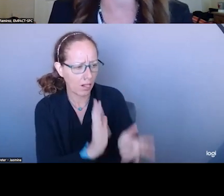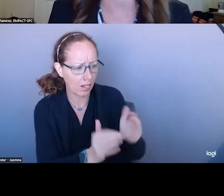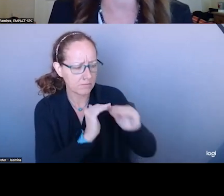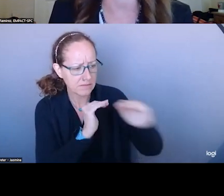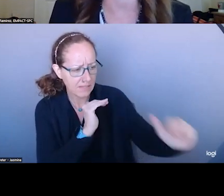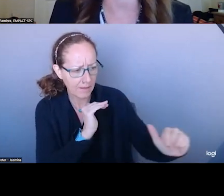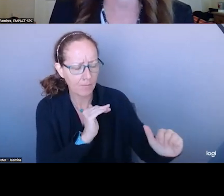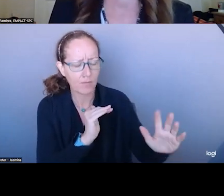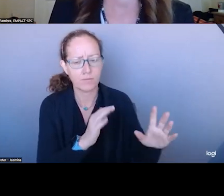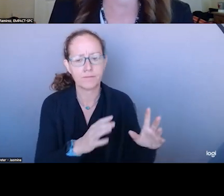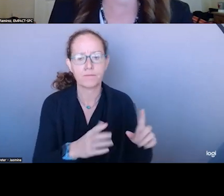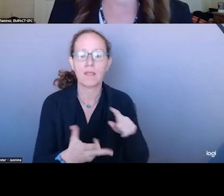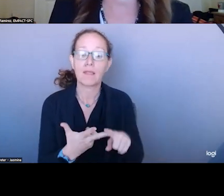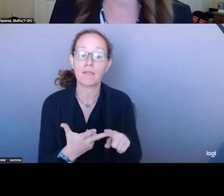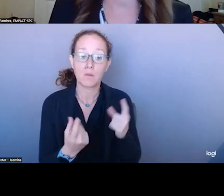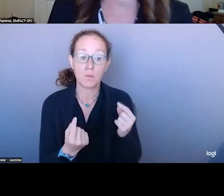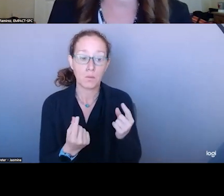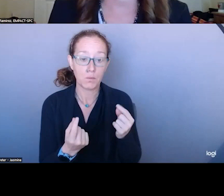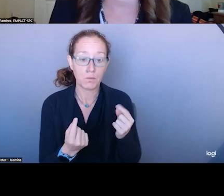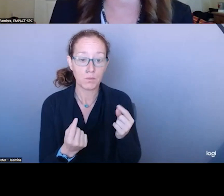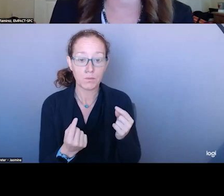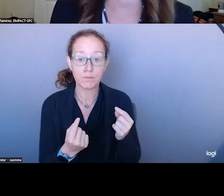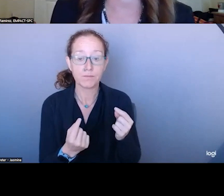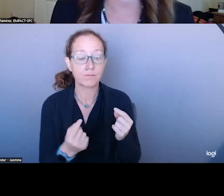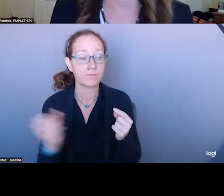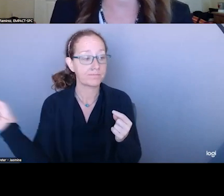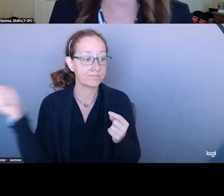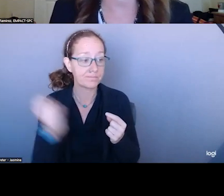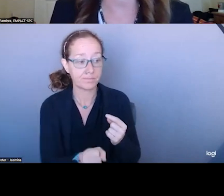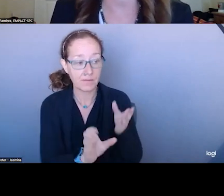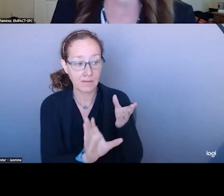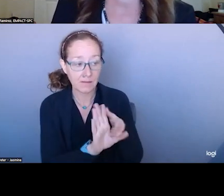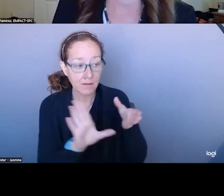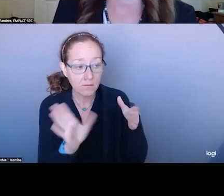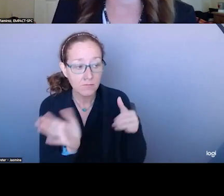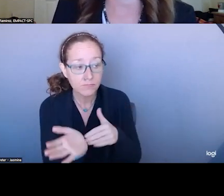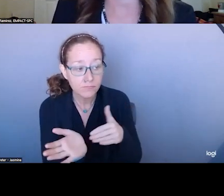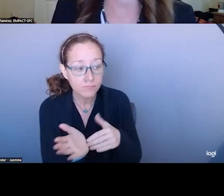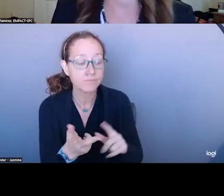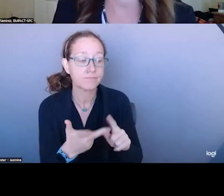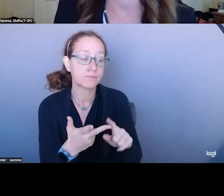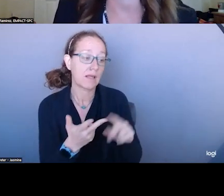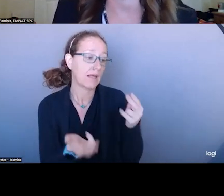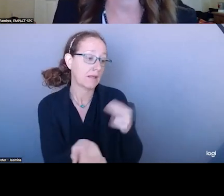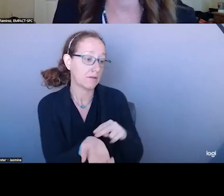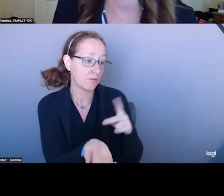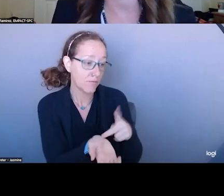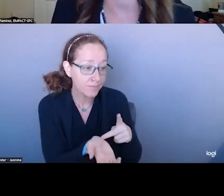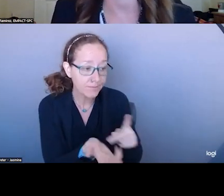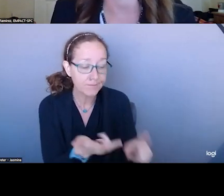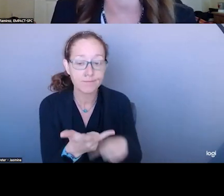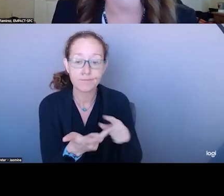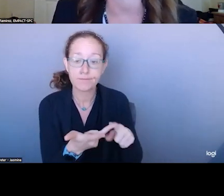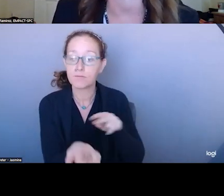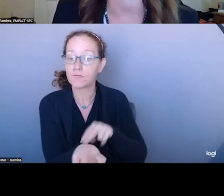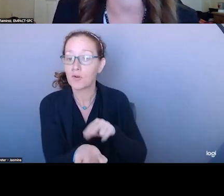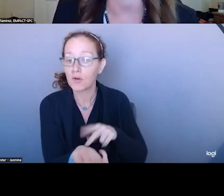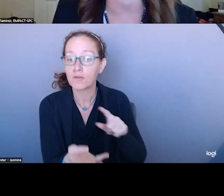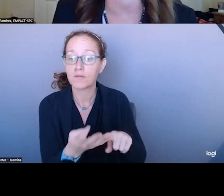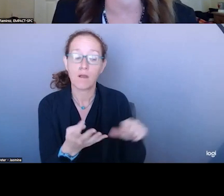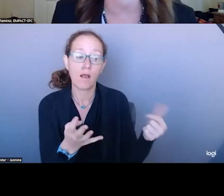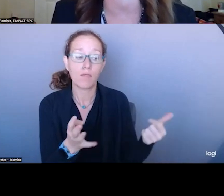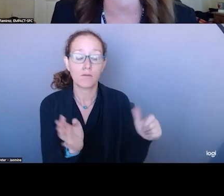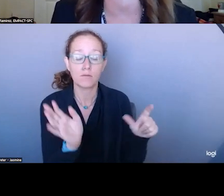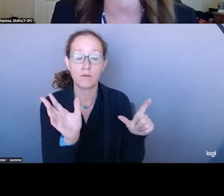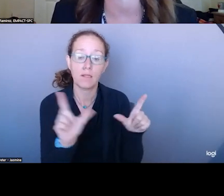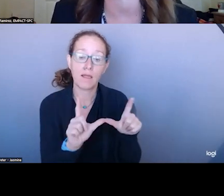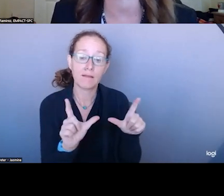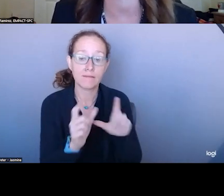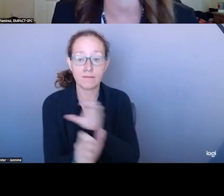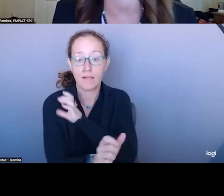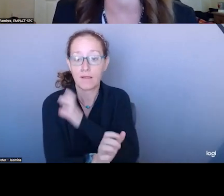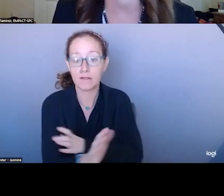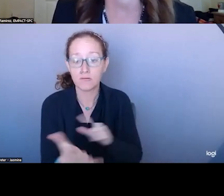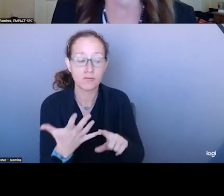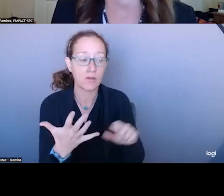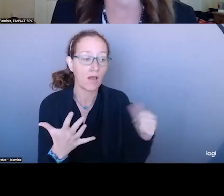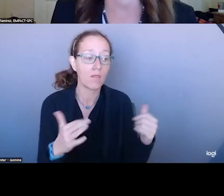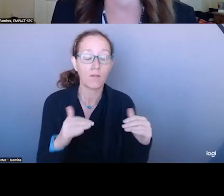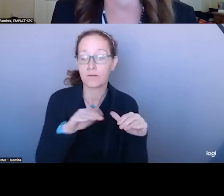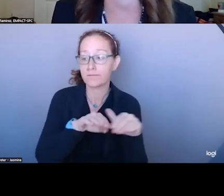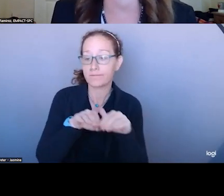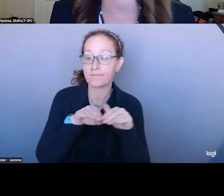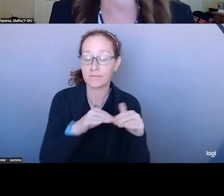EMPLOY A PSYCHIATRIST, NURSE PRACTITIONERS AND PEERS WITH LIVING EXPERIENCE AS SIMILAR